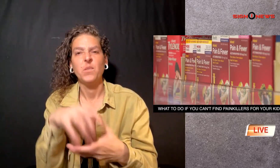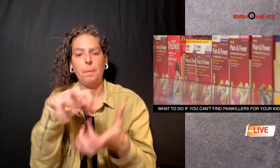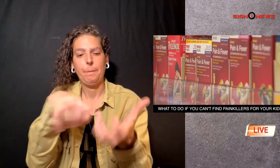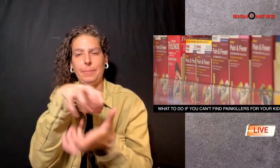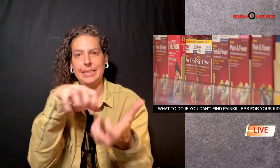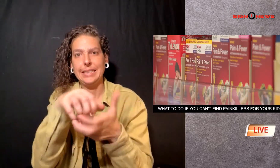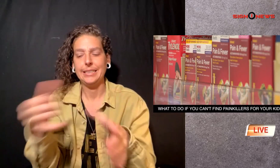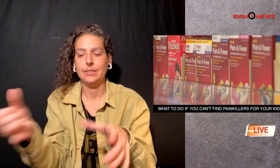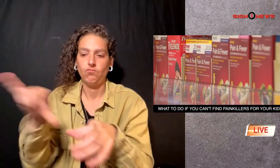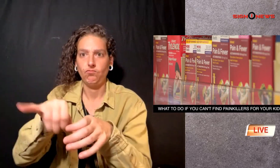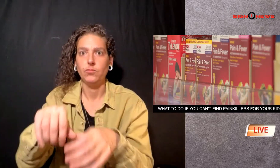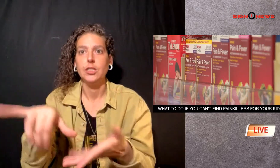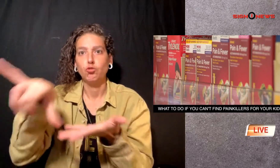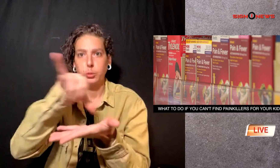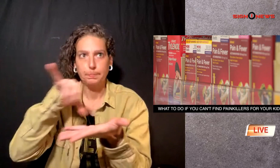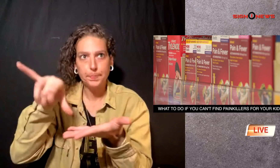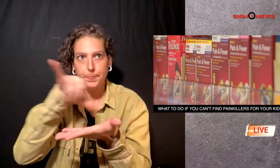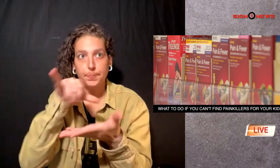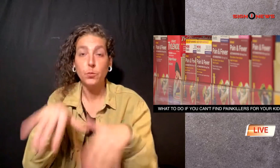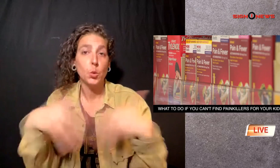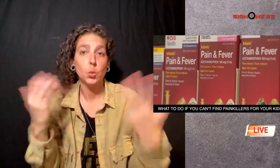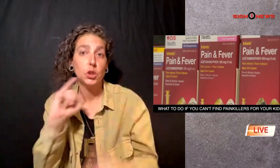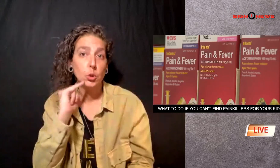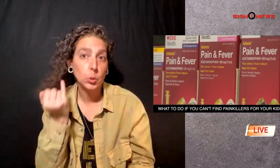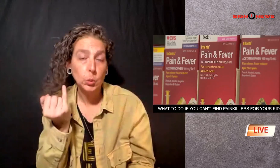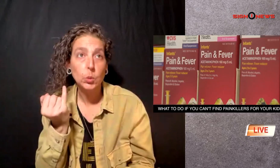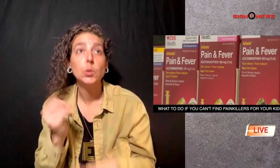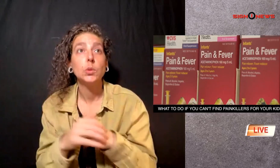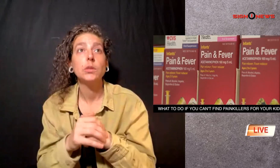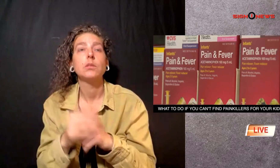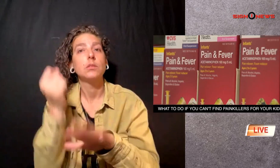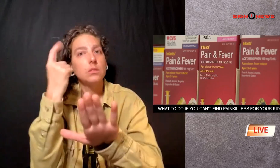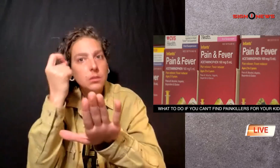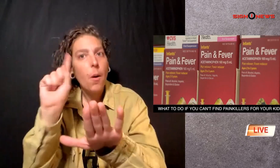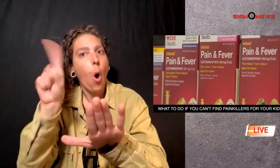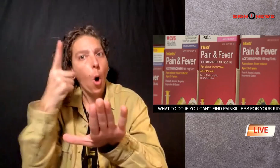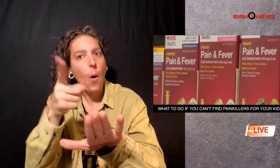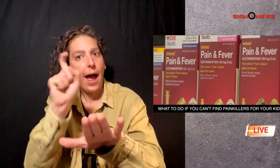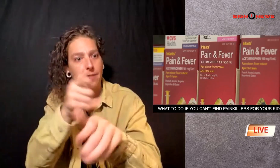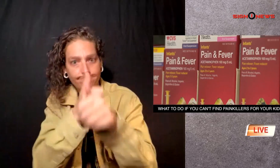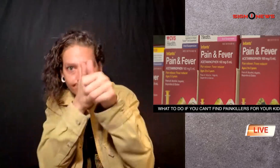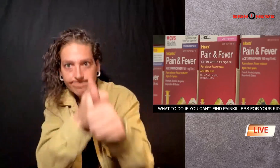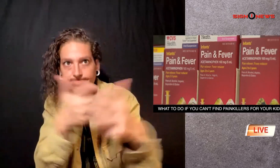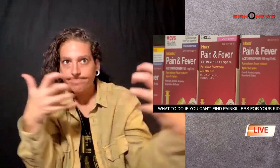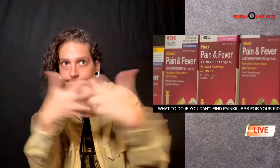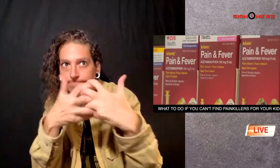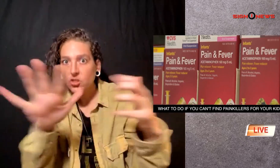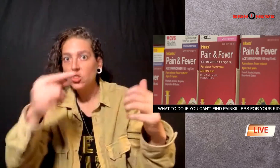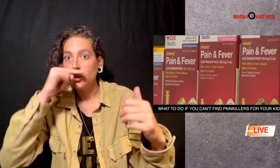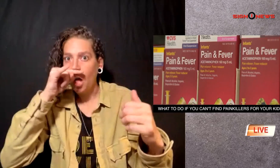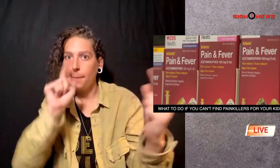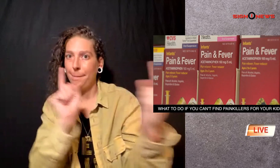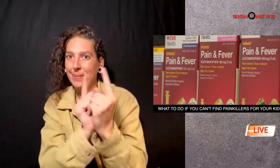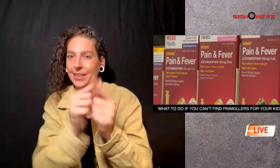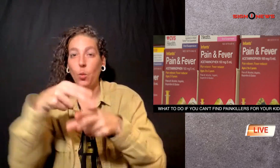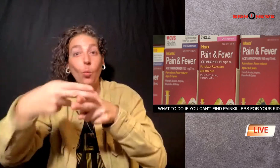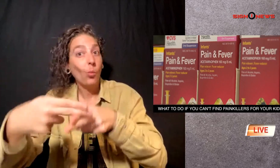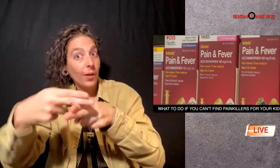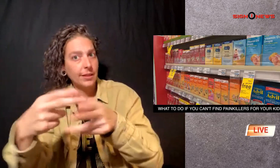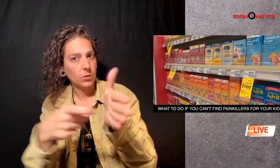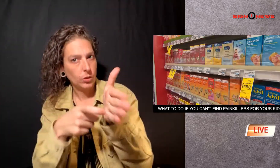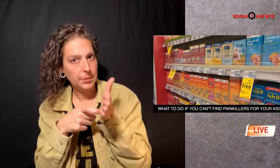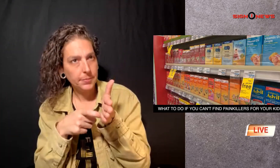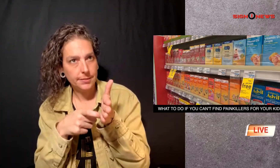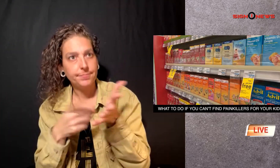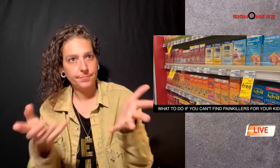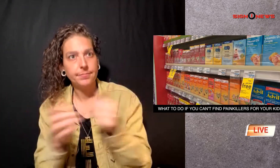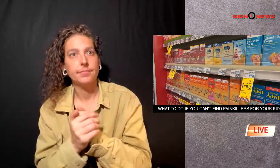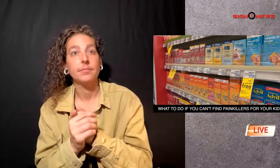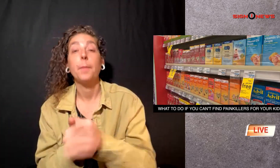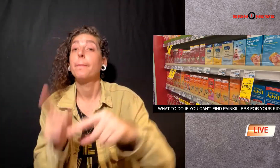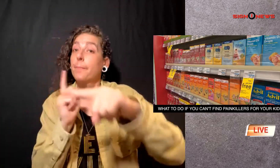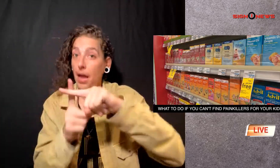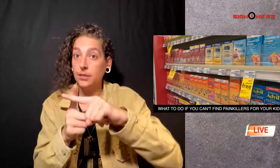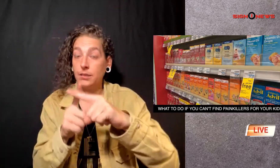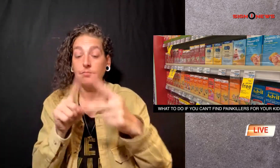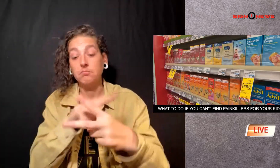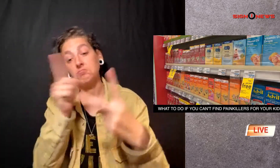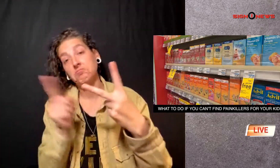acetaminophen and mix it with a syrup or juice but only if your child meets weight requirements